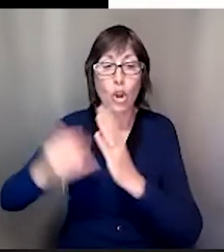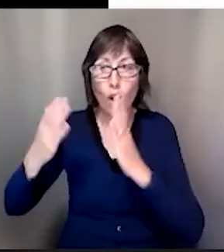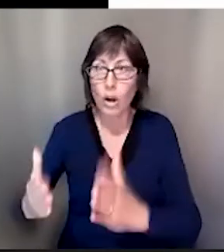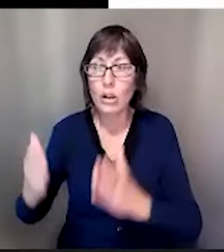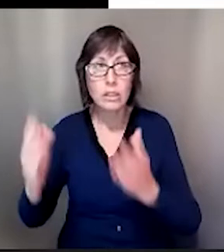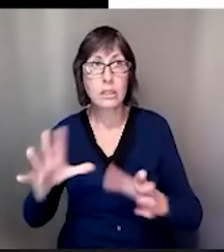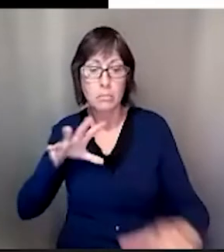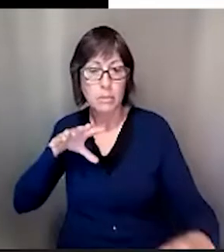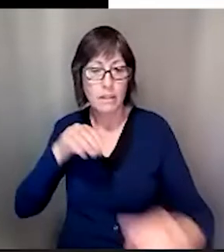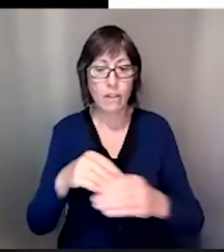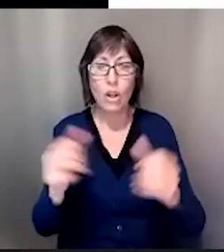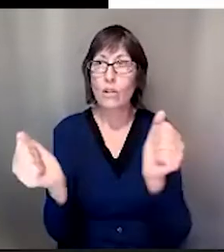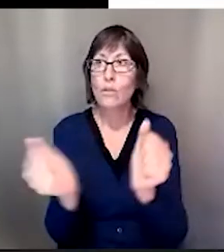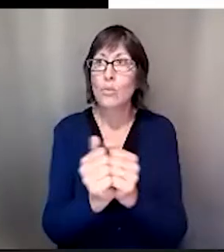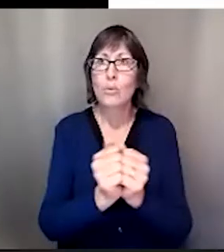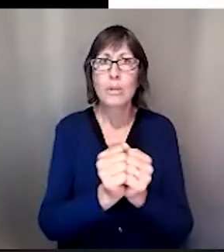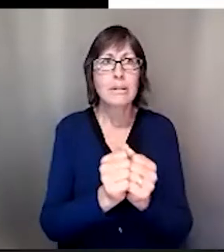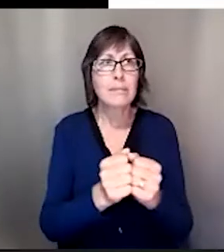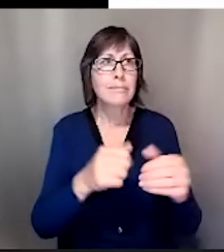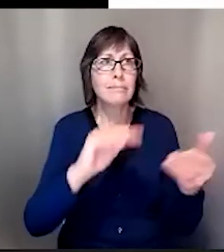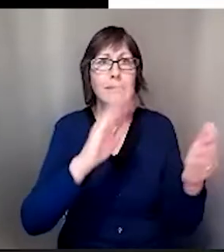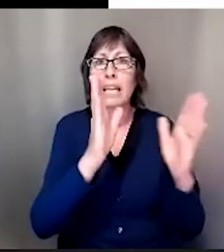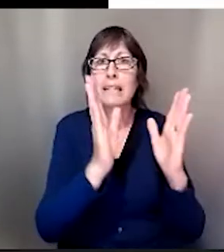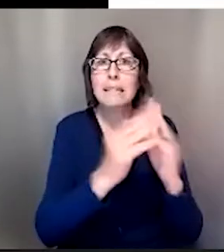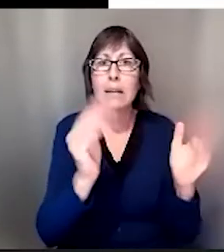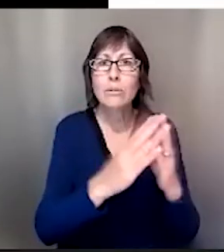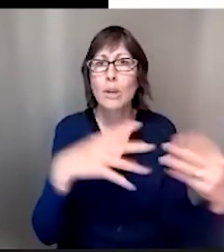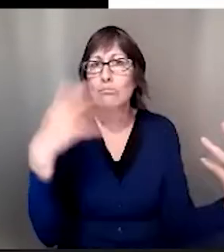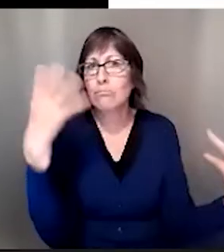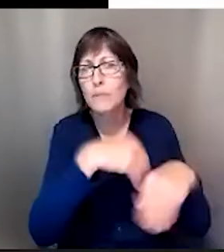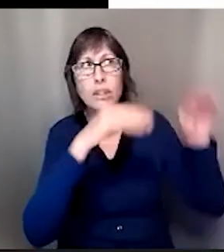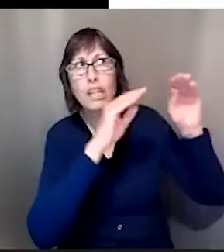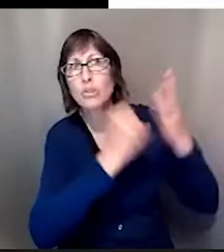and attractiveness of Calgary’s urban core. As part of the ‘new direction